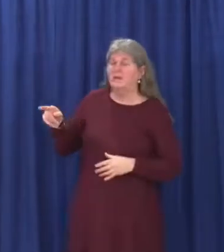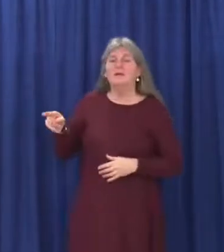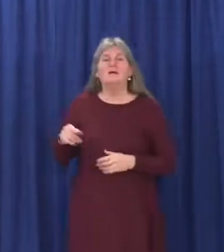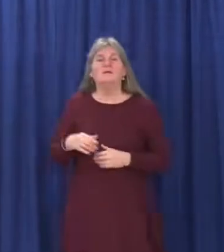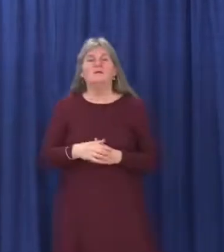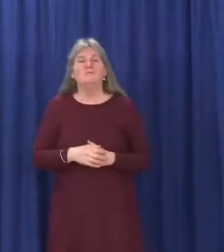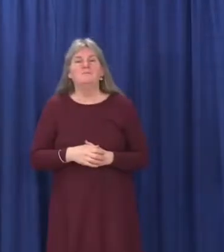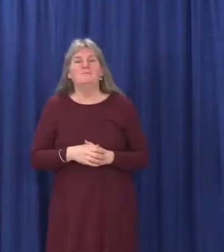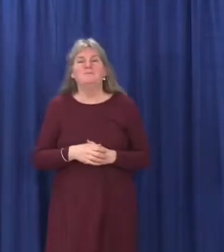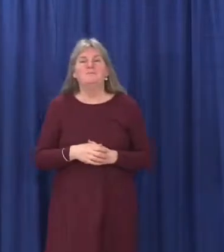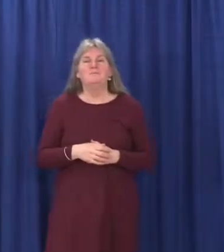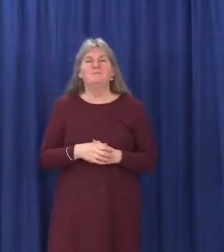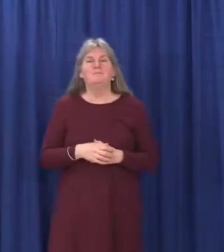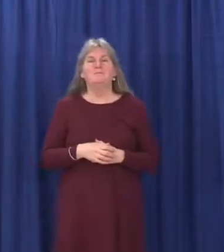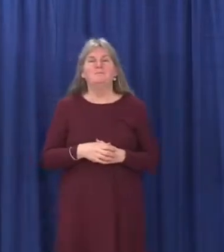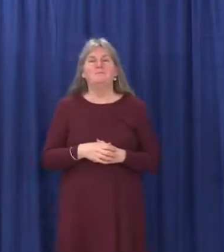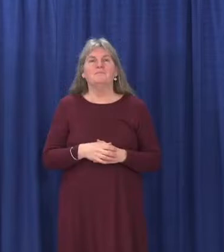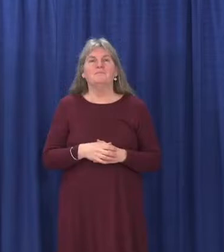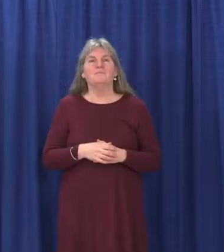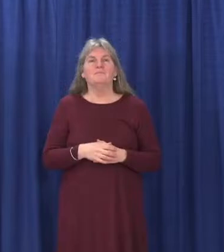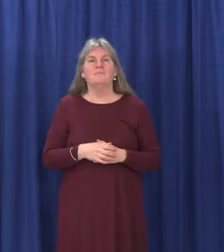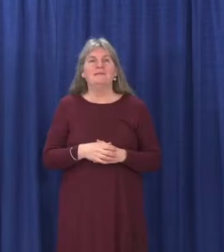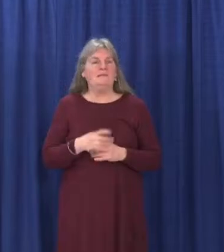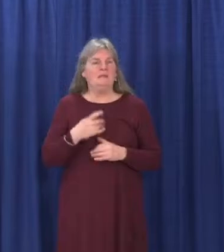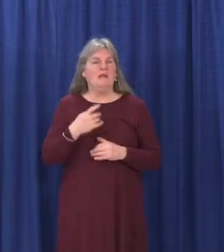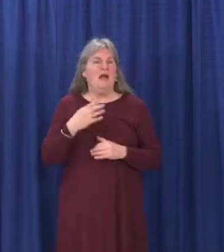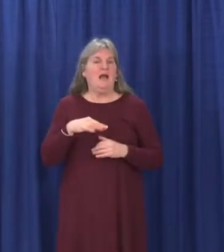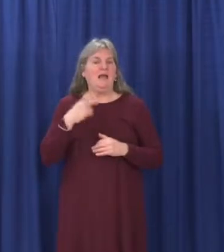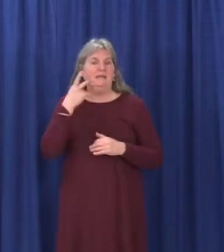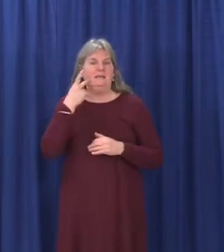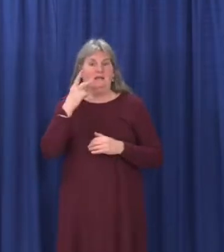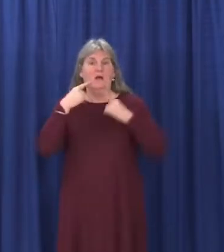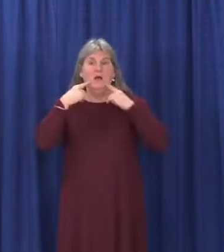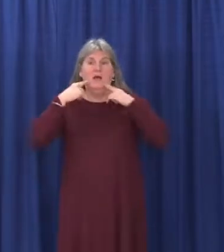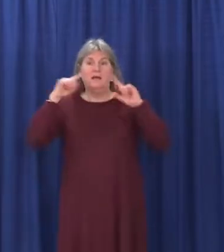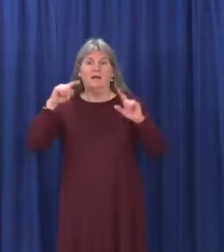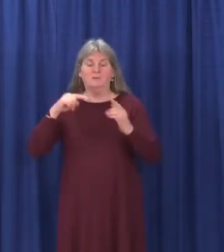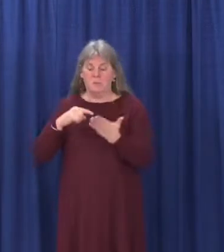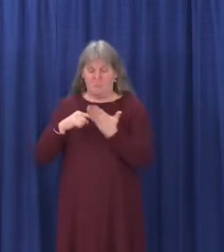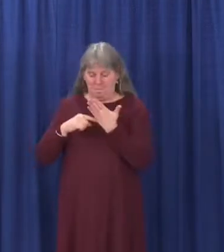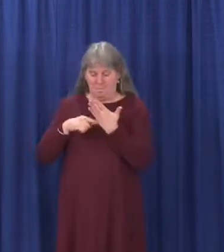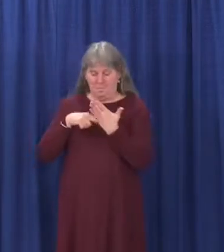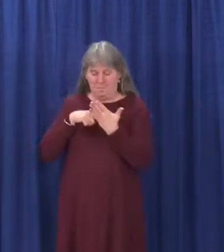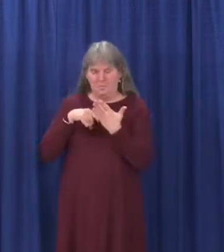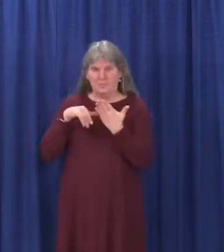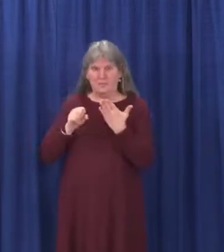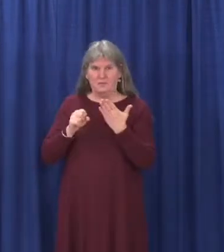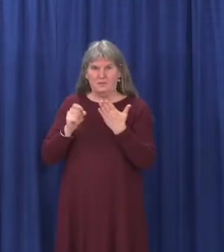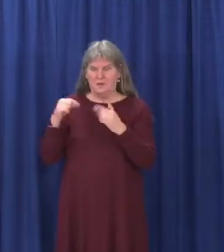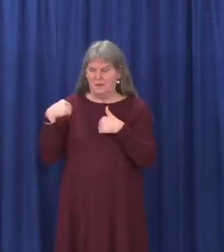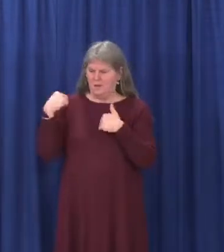a quick opportunity to see the announcement. Look, I think we've-- we've housed about-- or provided